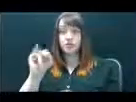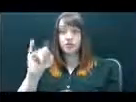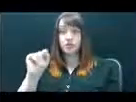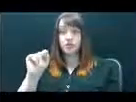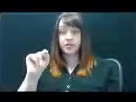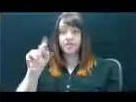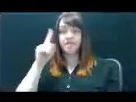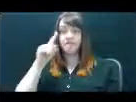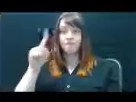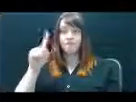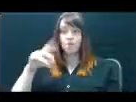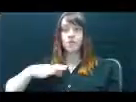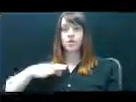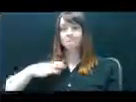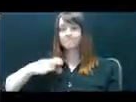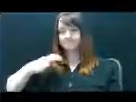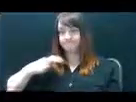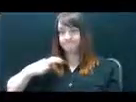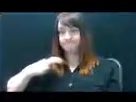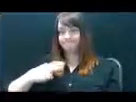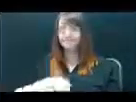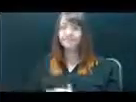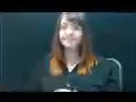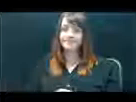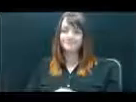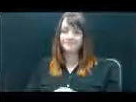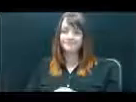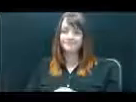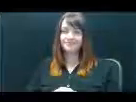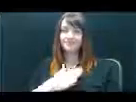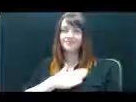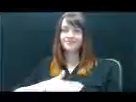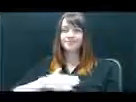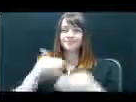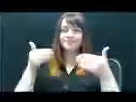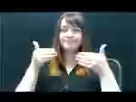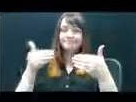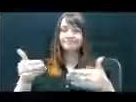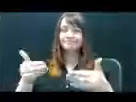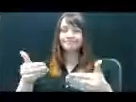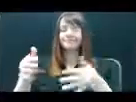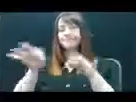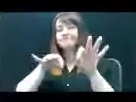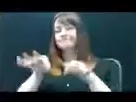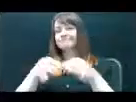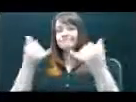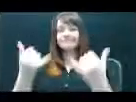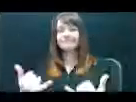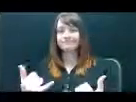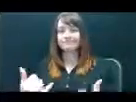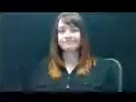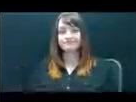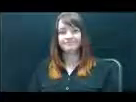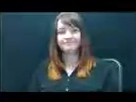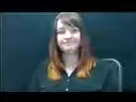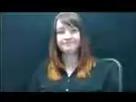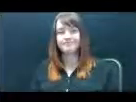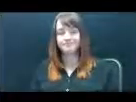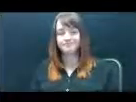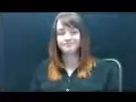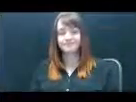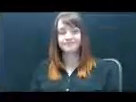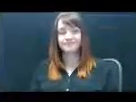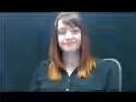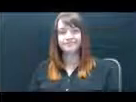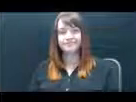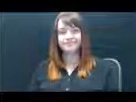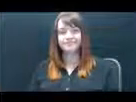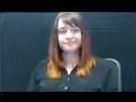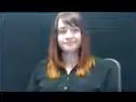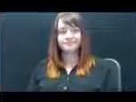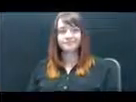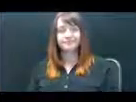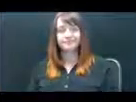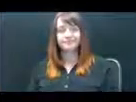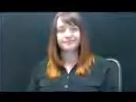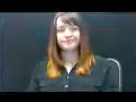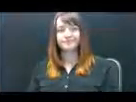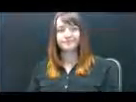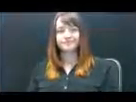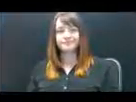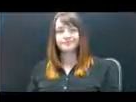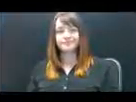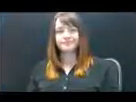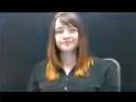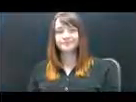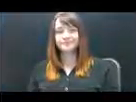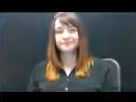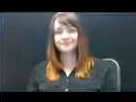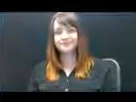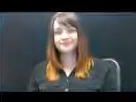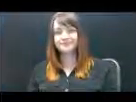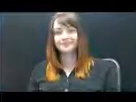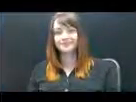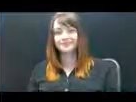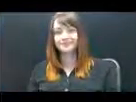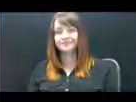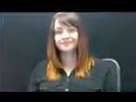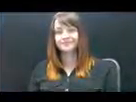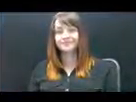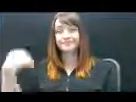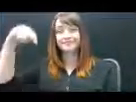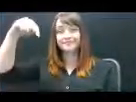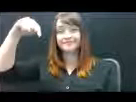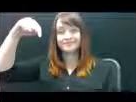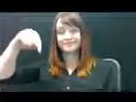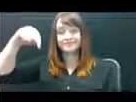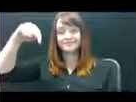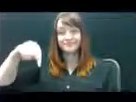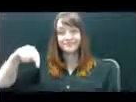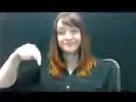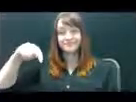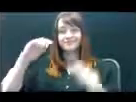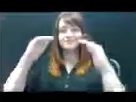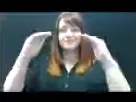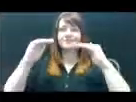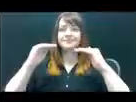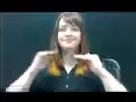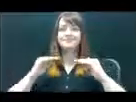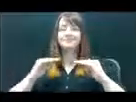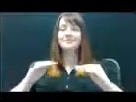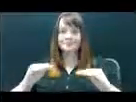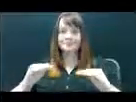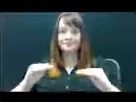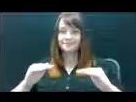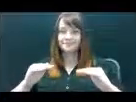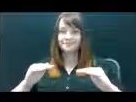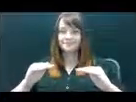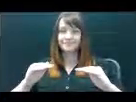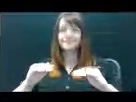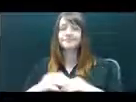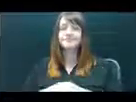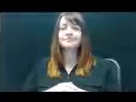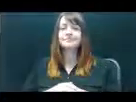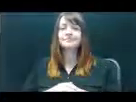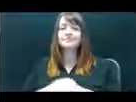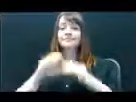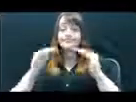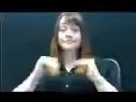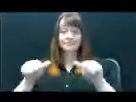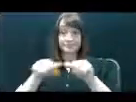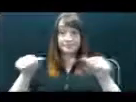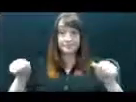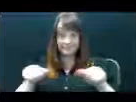Use the down arrow key to move to the next field to complete. This field, which is highlighted